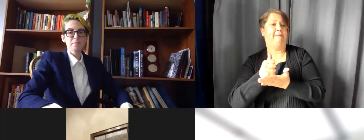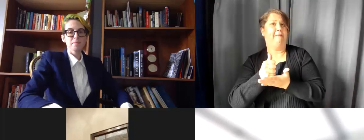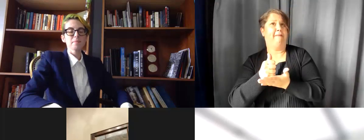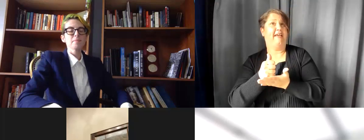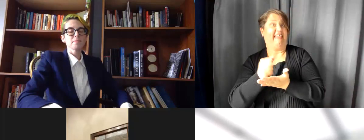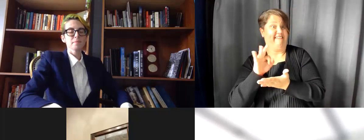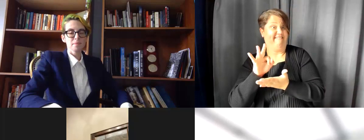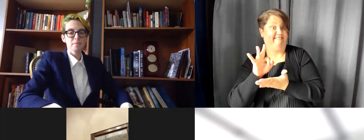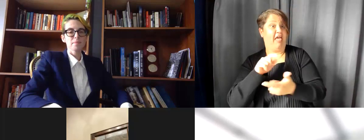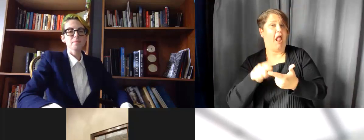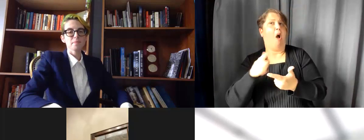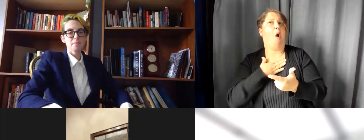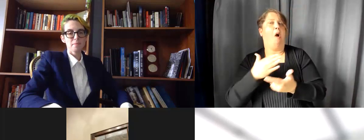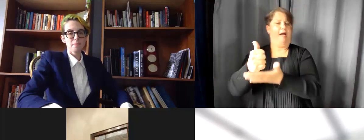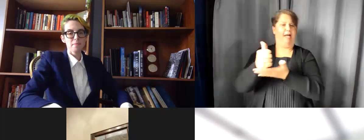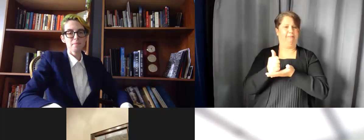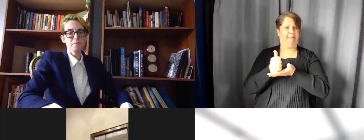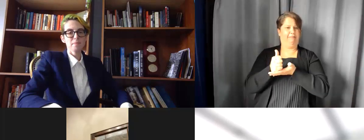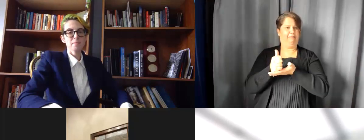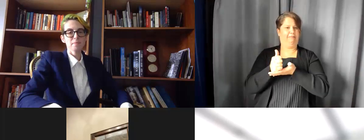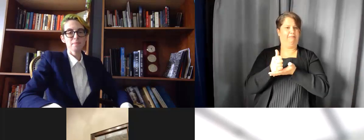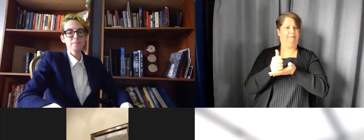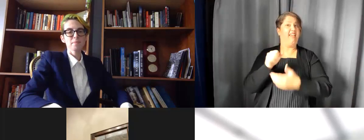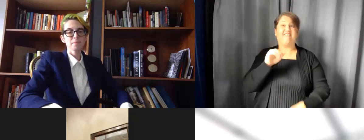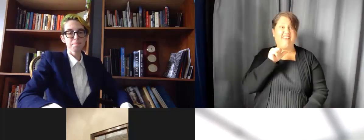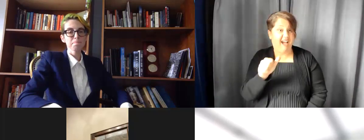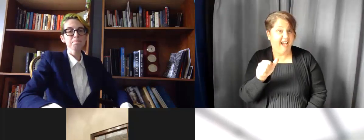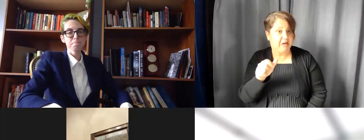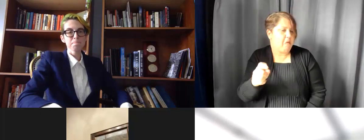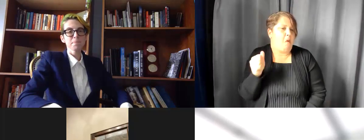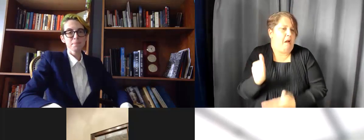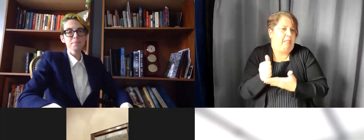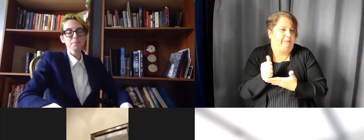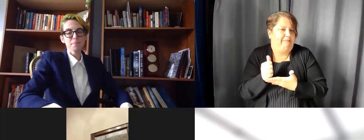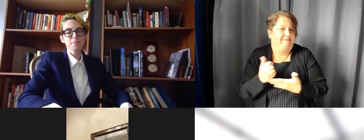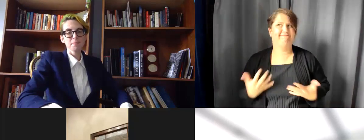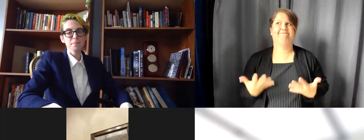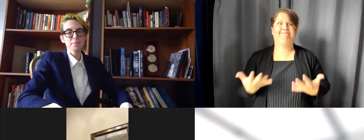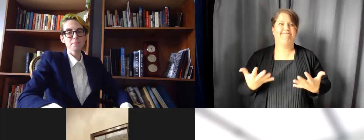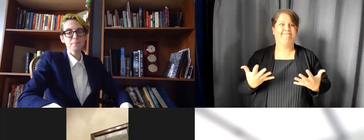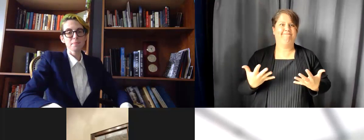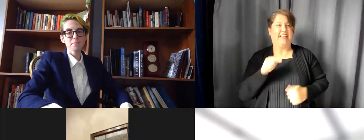Jordan Radford: I have to act a certain way for someone to help me do the same. But I can't do